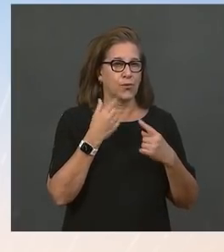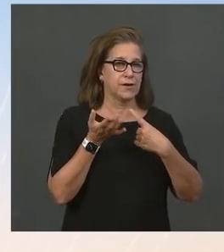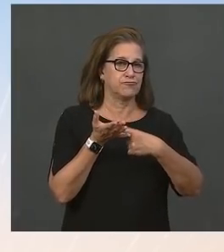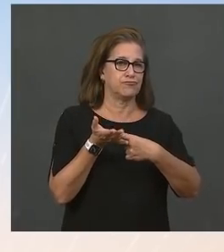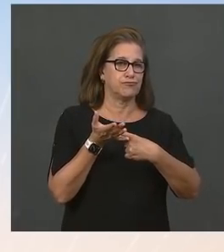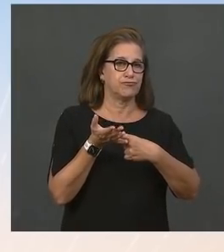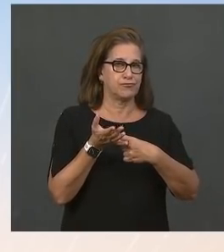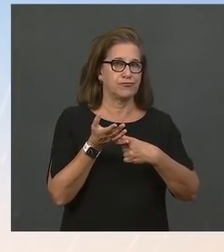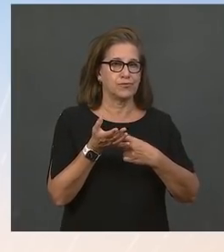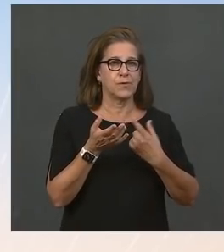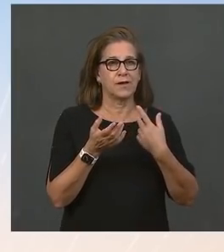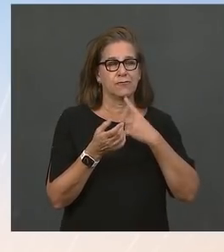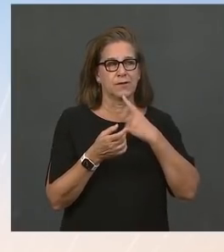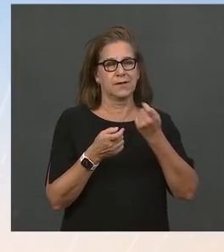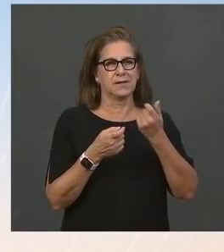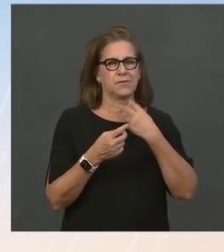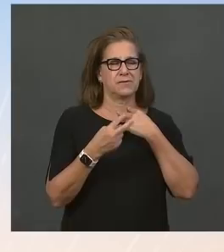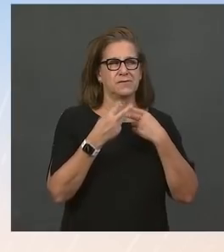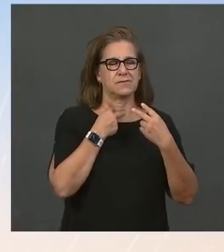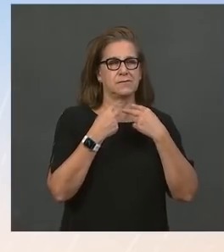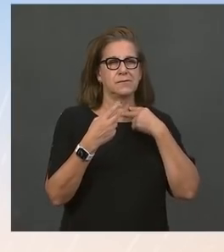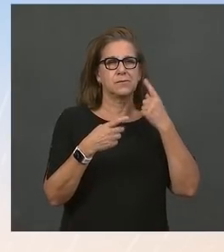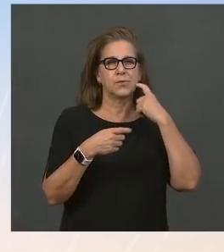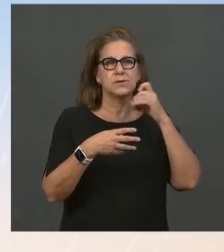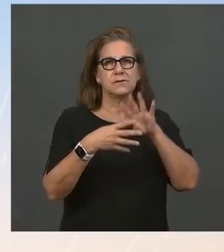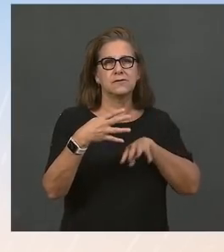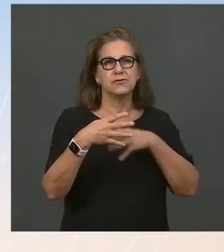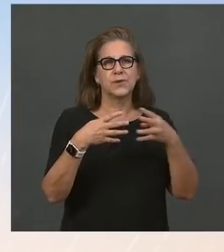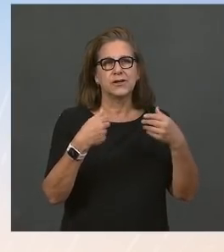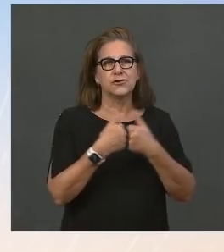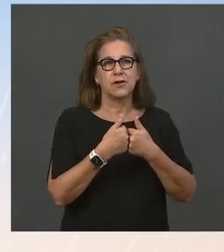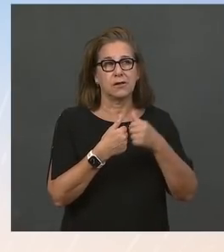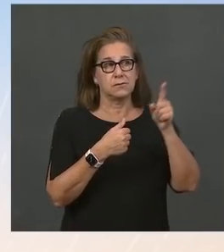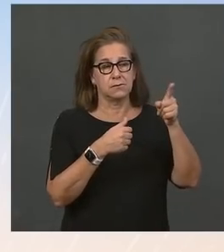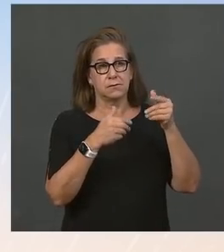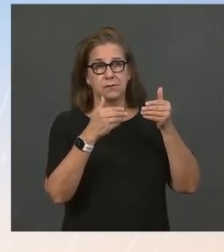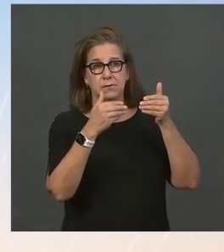has been an effective and constructive forum. We look forward to engaging that forum going forward.